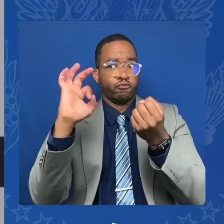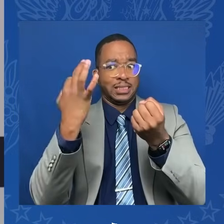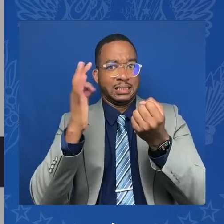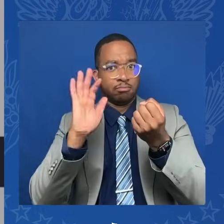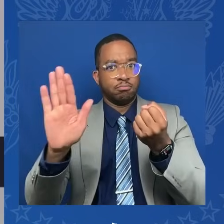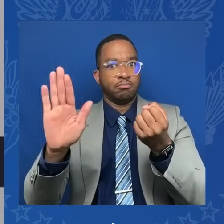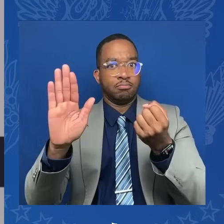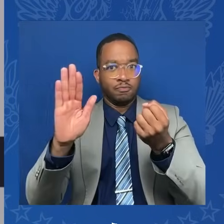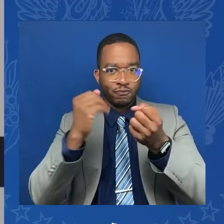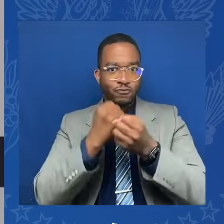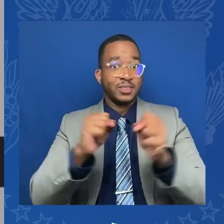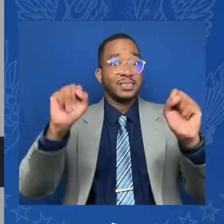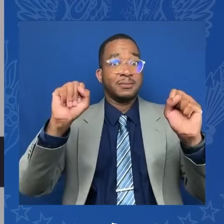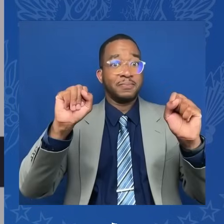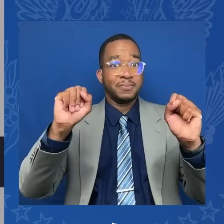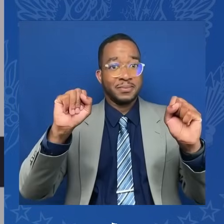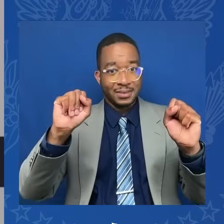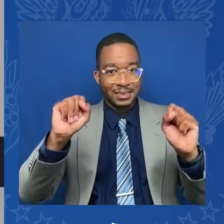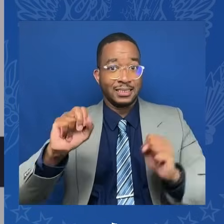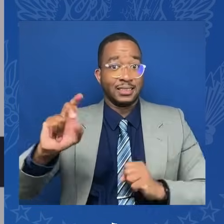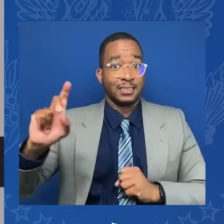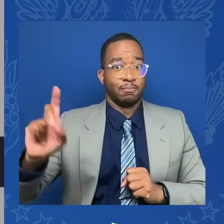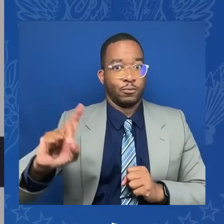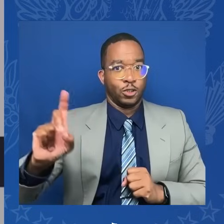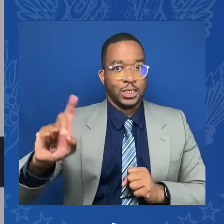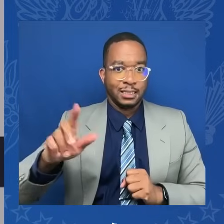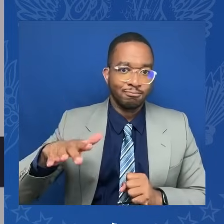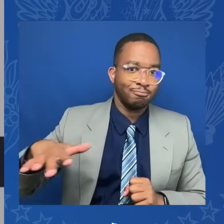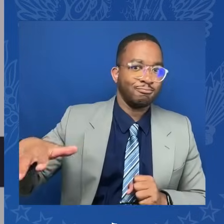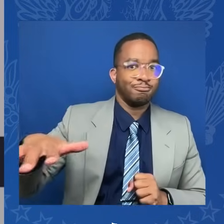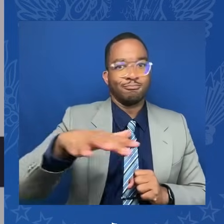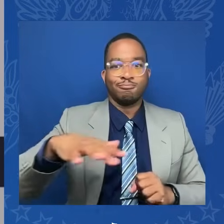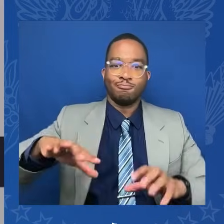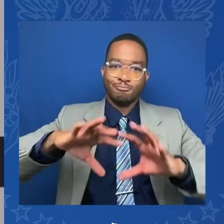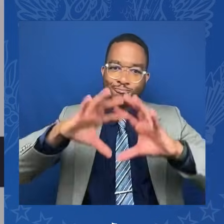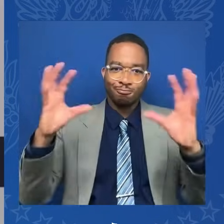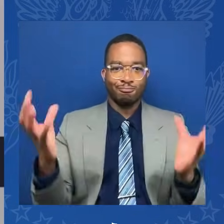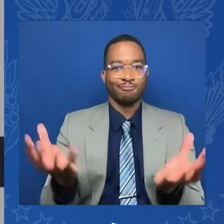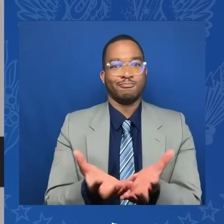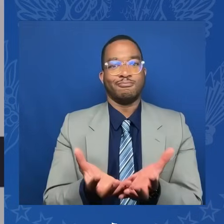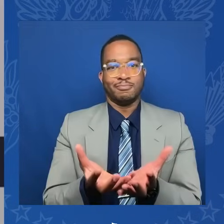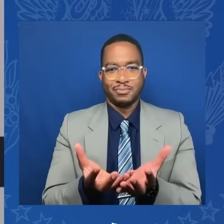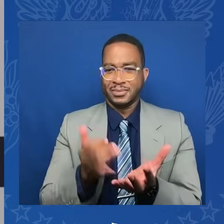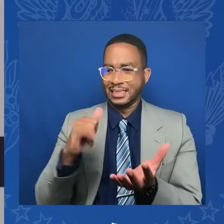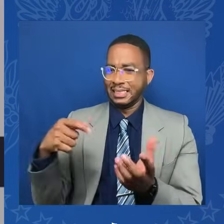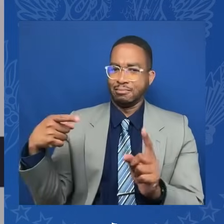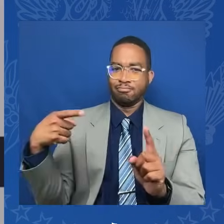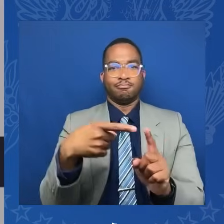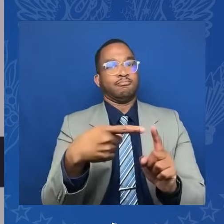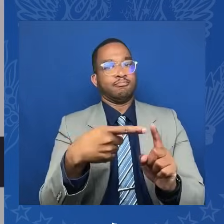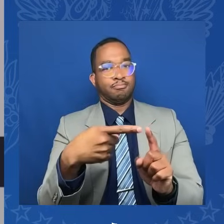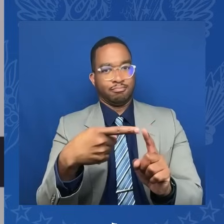That's what this spectacular week is all about. Mr. President, there is much more we had the chance to talk about. We're going to continue to talk.